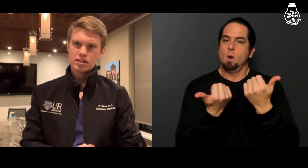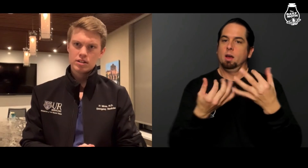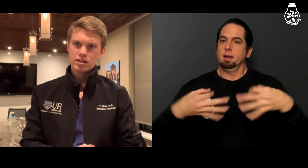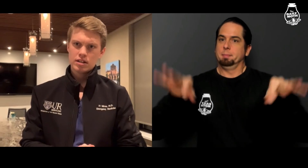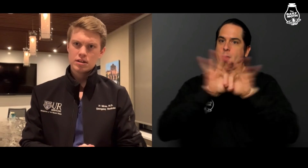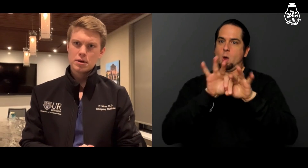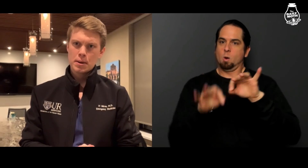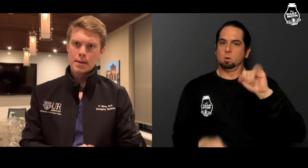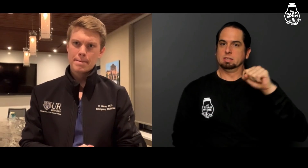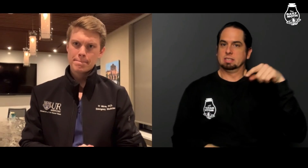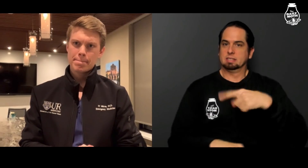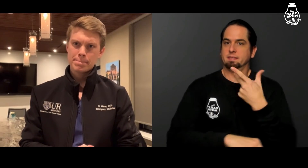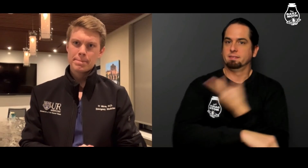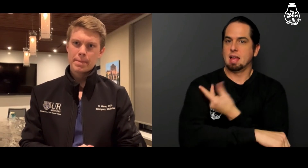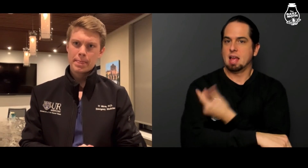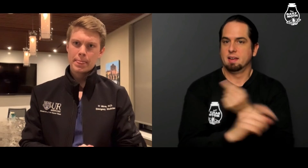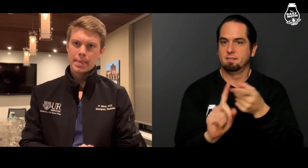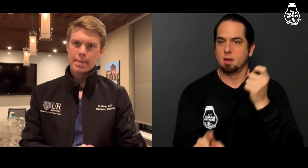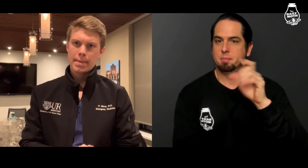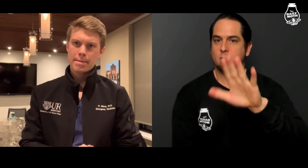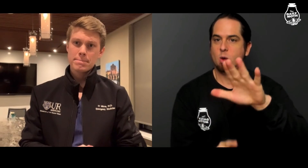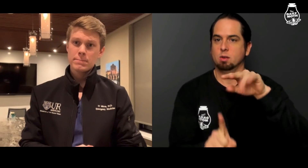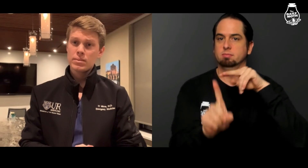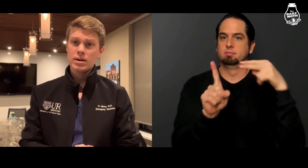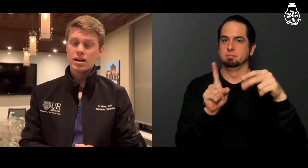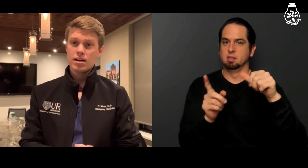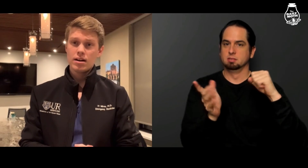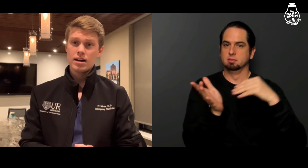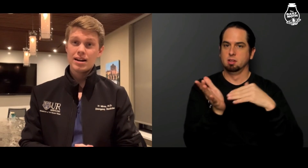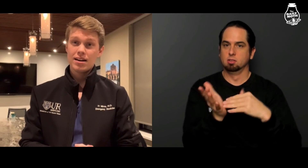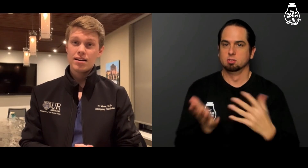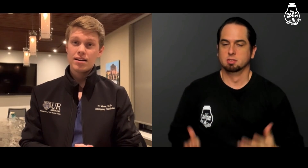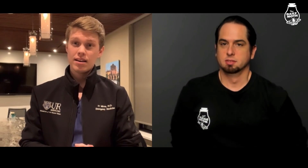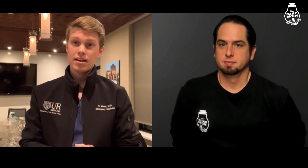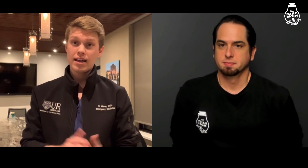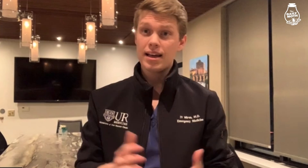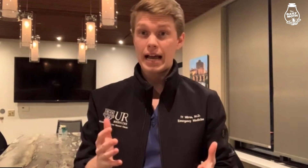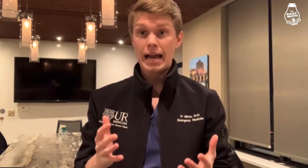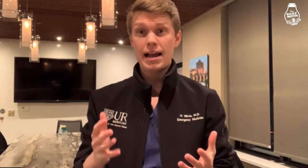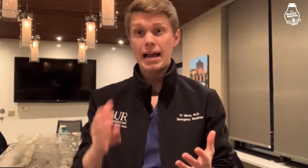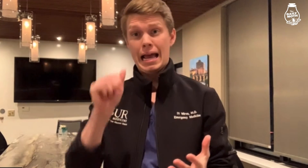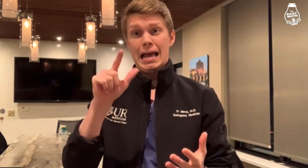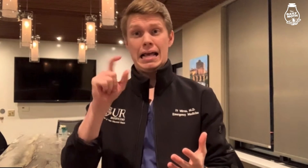How important is this vaccine from your viewpoint as a doctor?